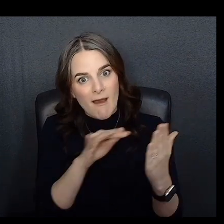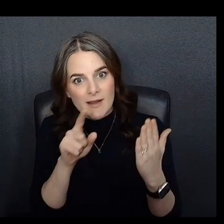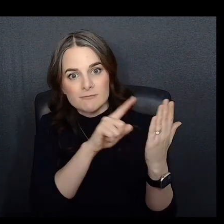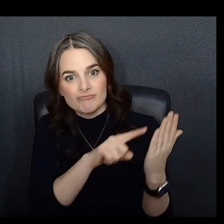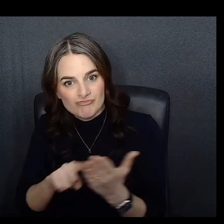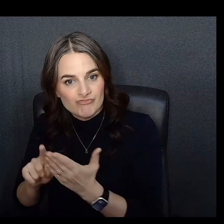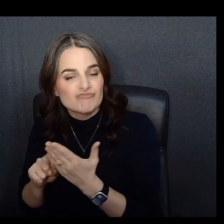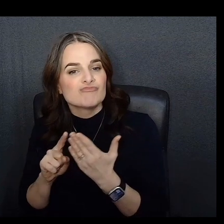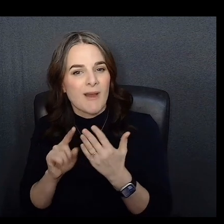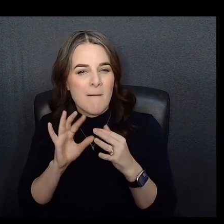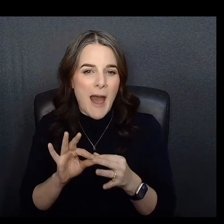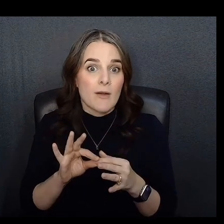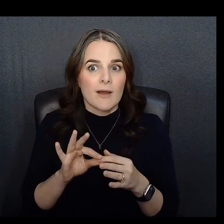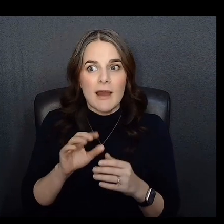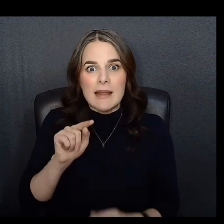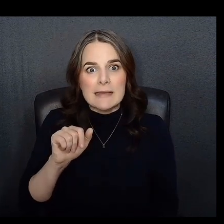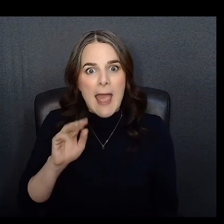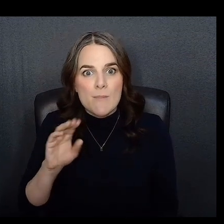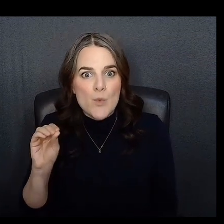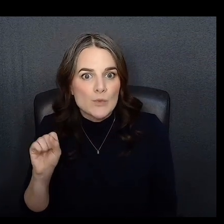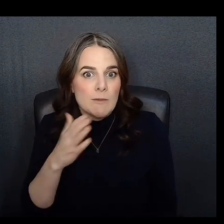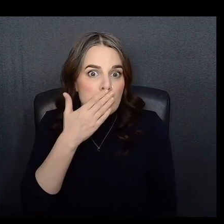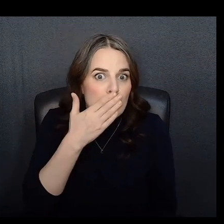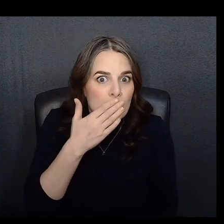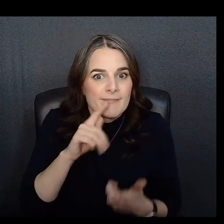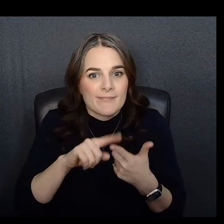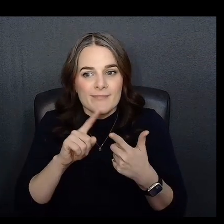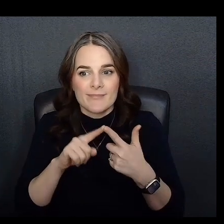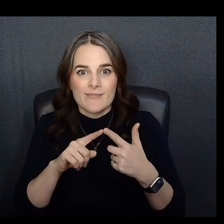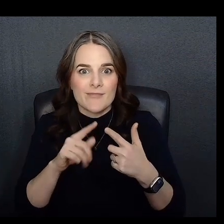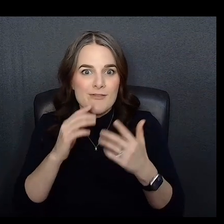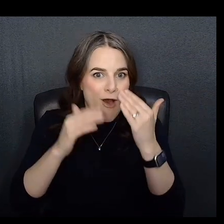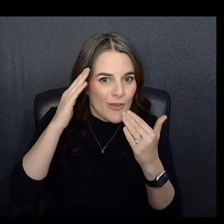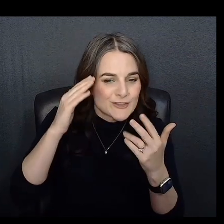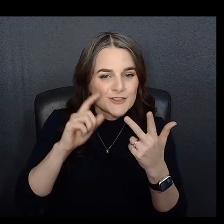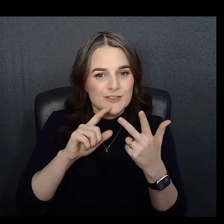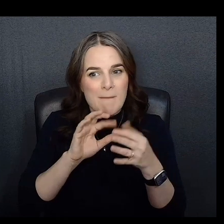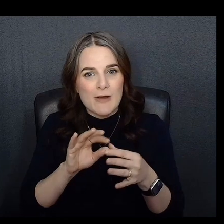concept knowledge. But keep in mind, too, that personal choice-- I always say word choice is a personal choice,